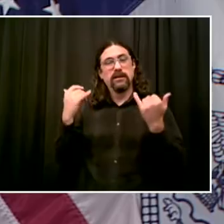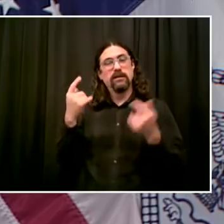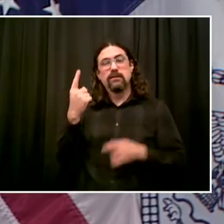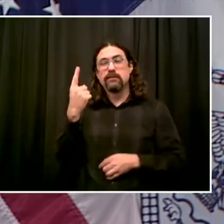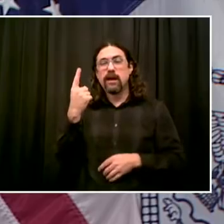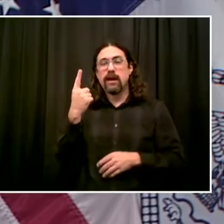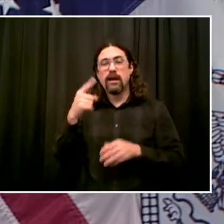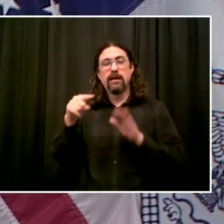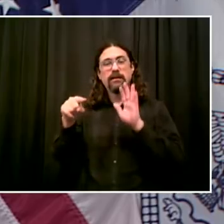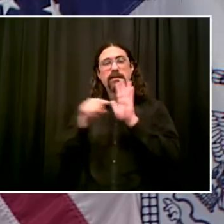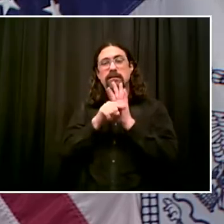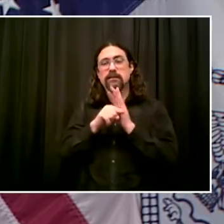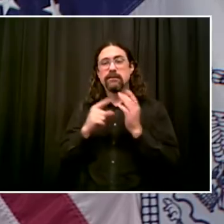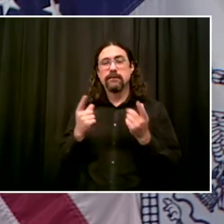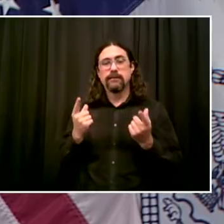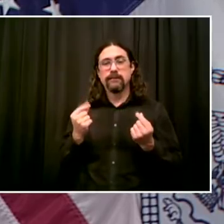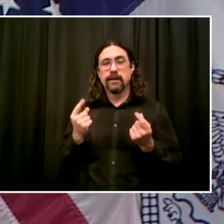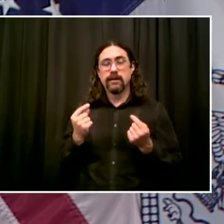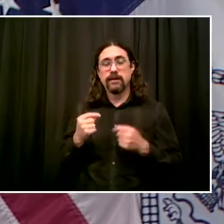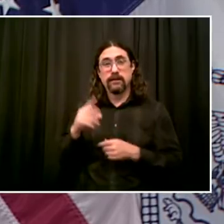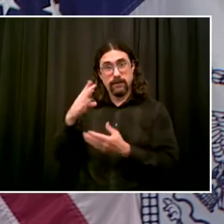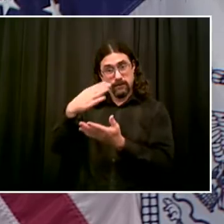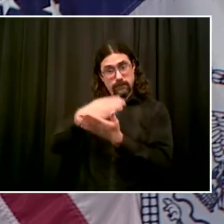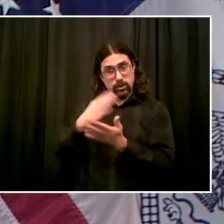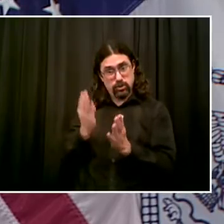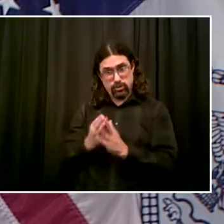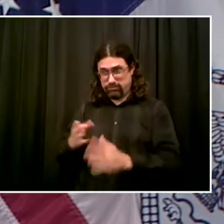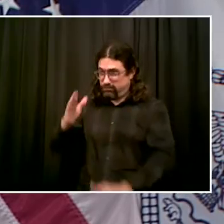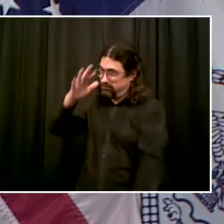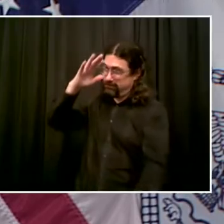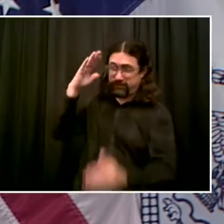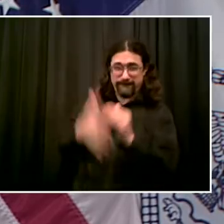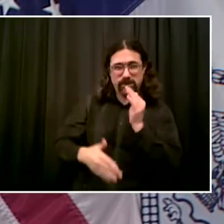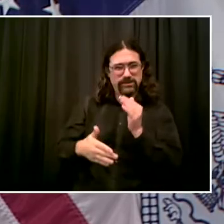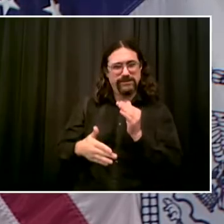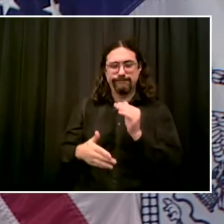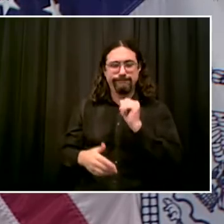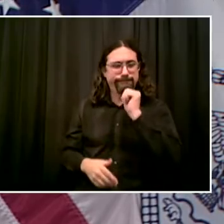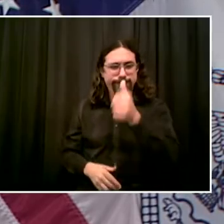HANGING OVER ALL OF THIS IS THAT IT IS NOT THE END OF THE